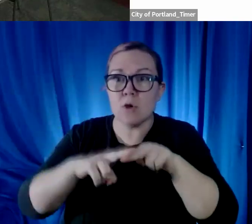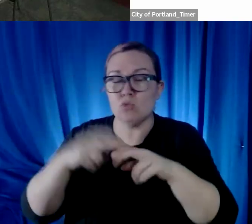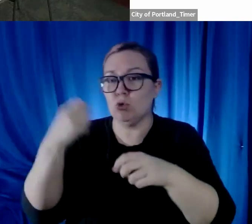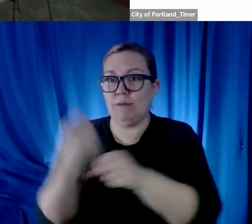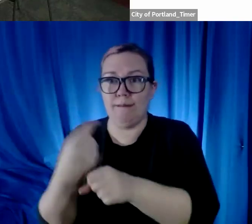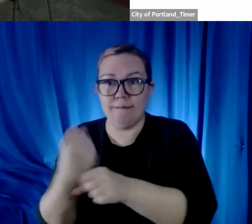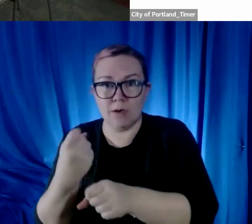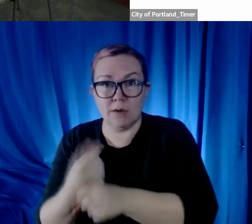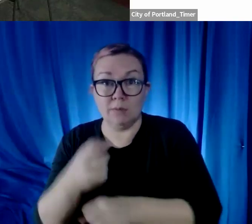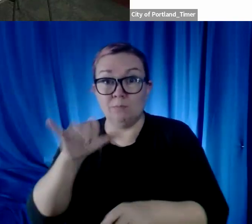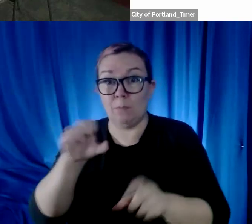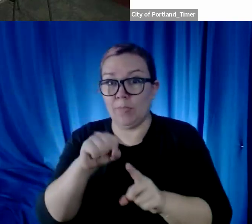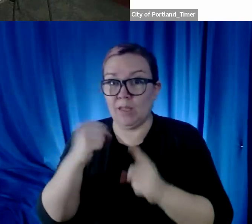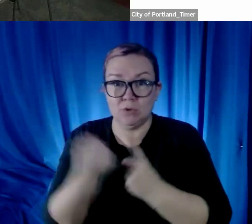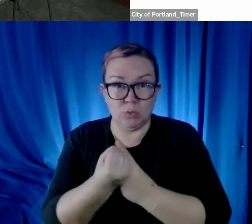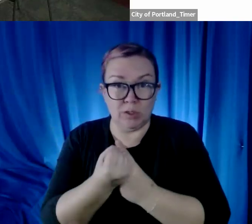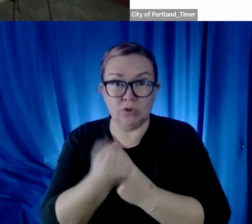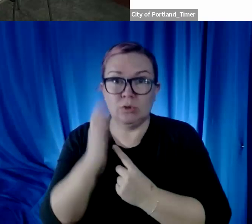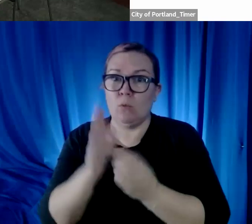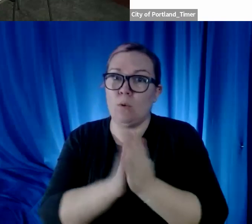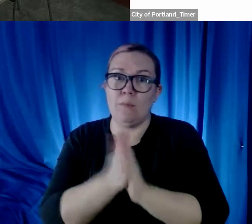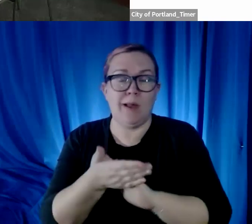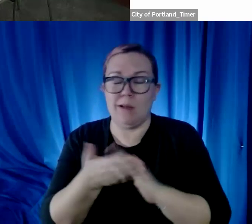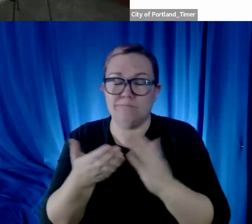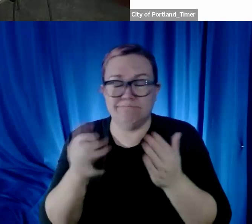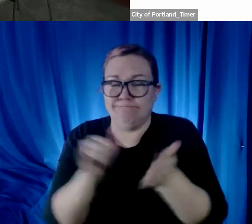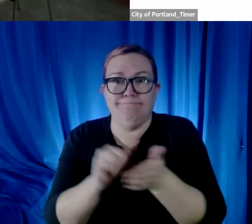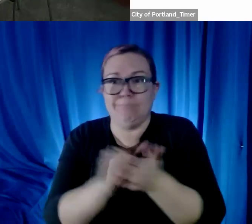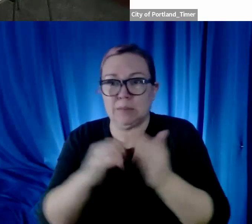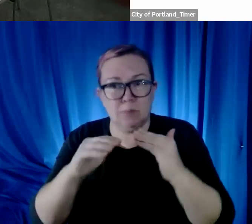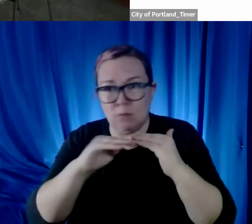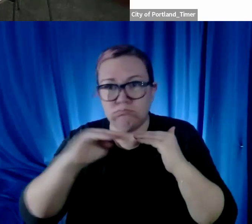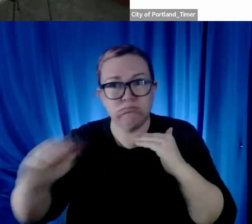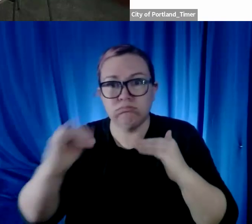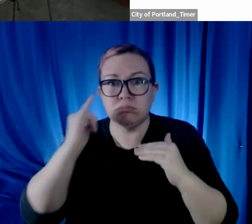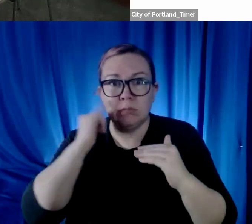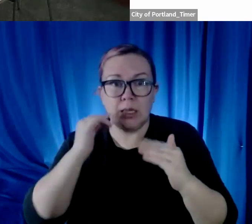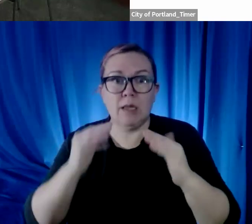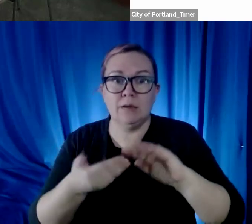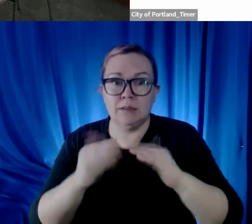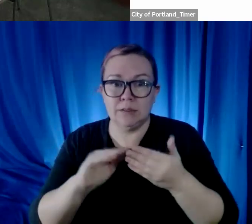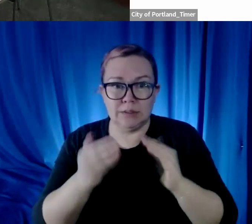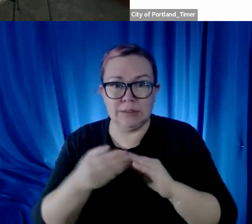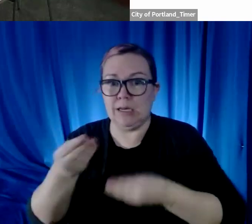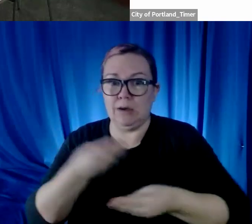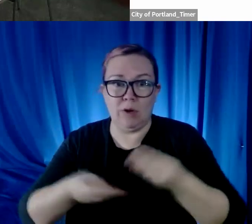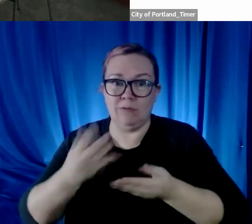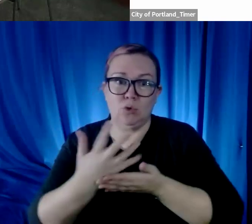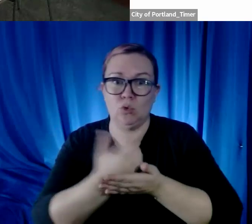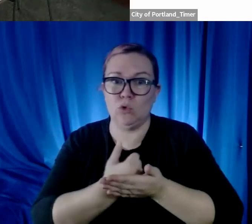This situation will become increasingly untenable. If city revenue growth remains subdued for the rest of the decade.